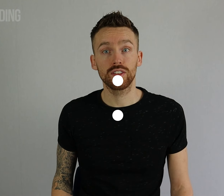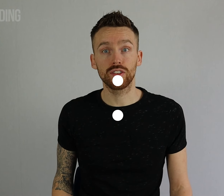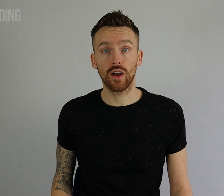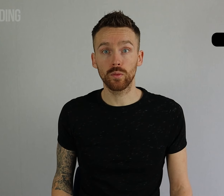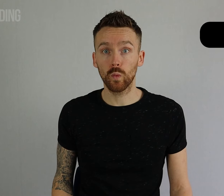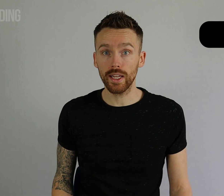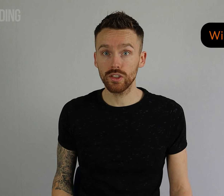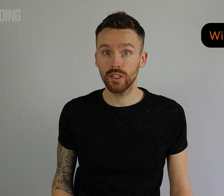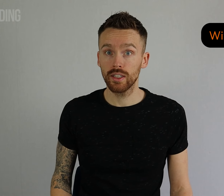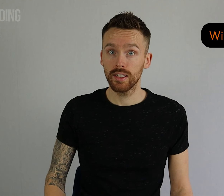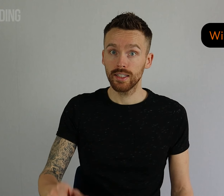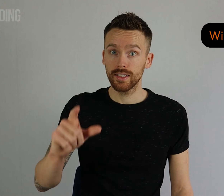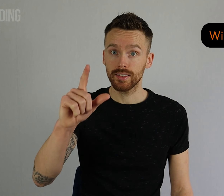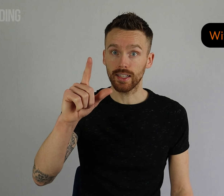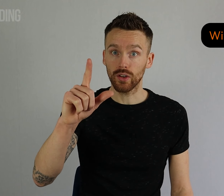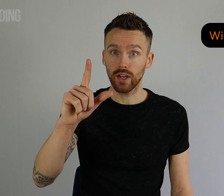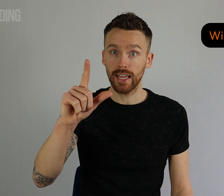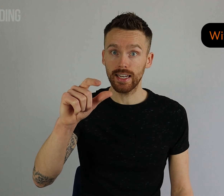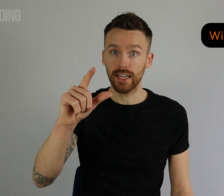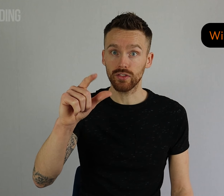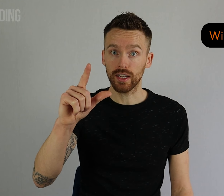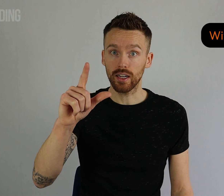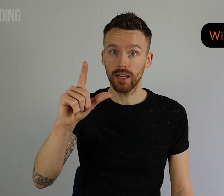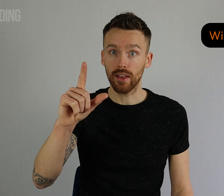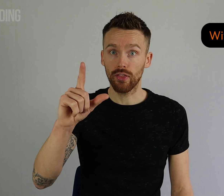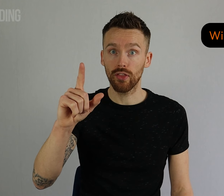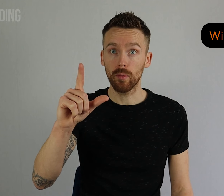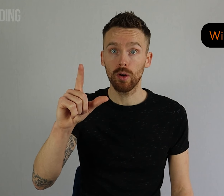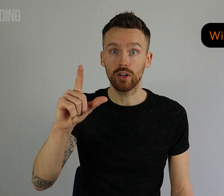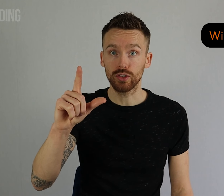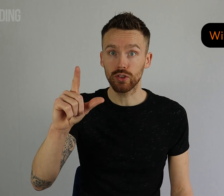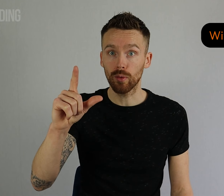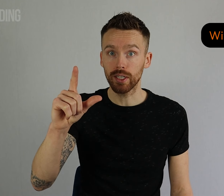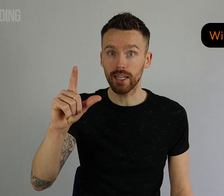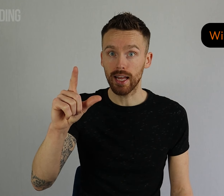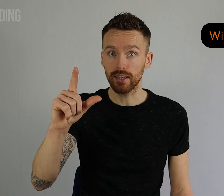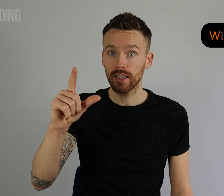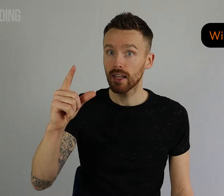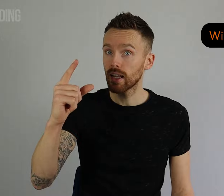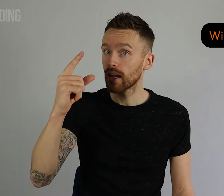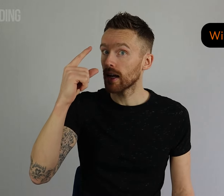To sign witch, take your index finger and thumb on your dominant hand